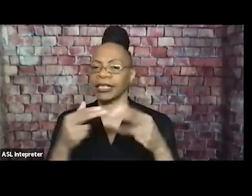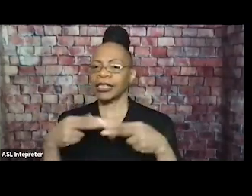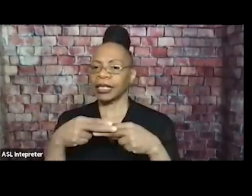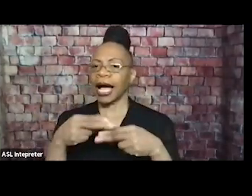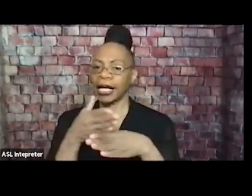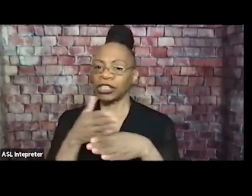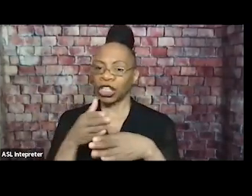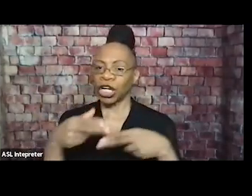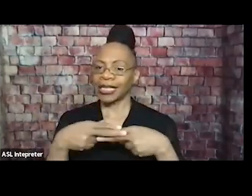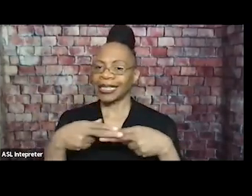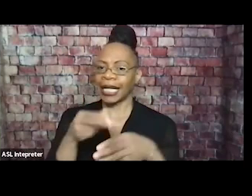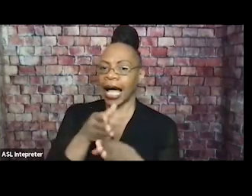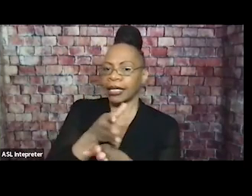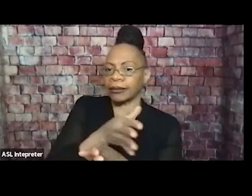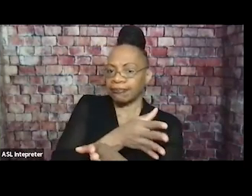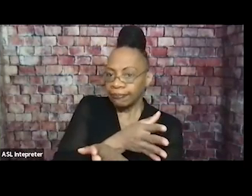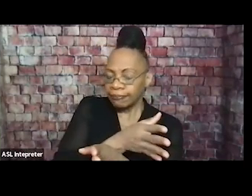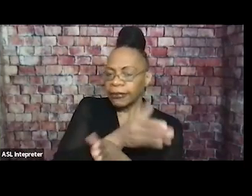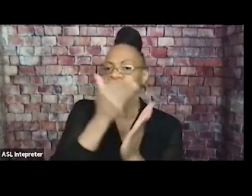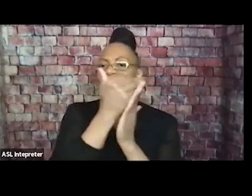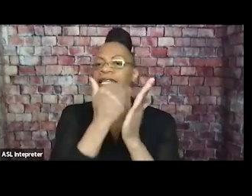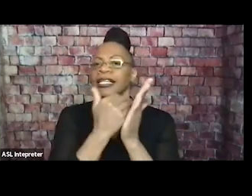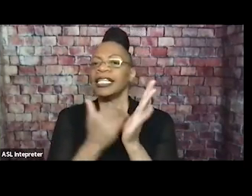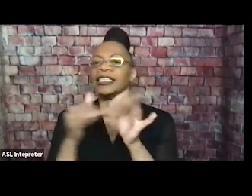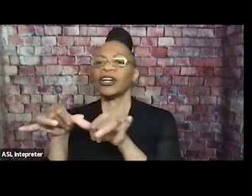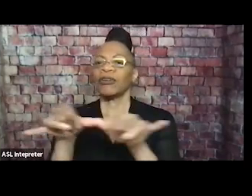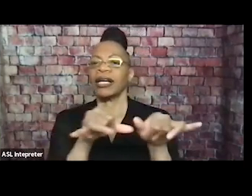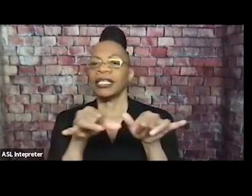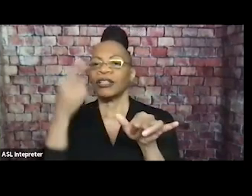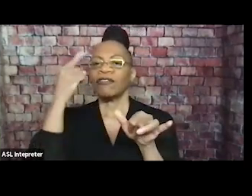So the listing criteria for paragraph A was that they'd need